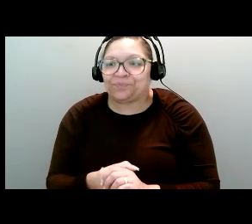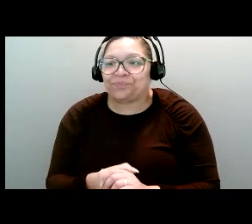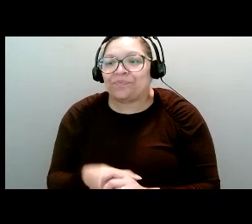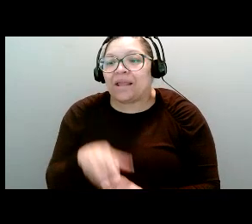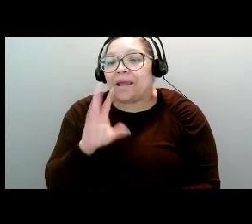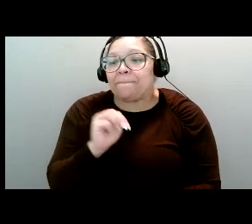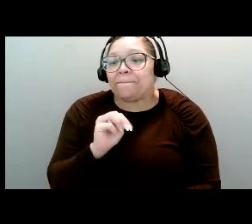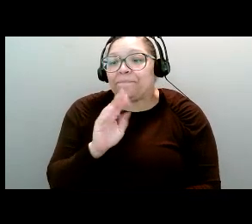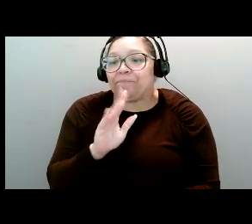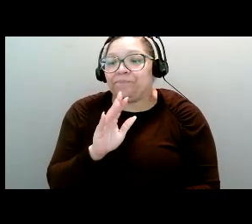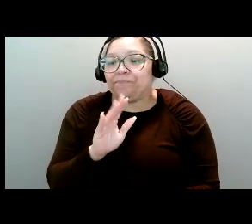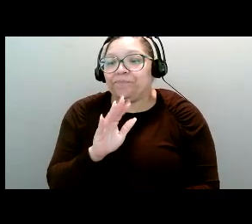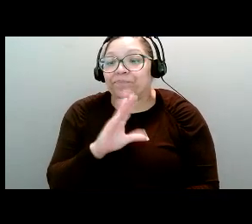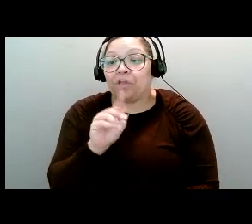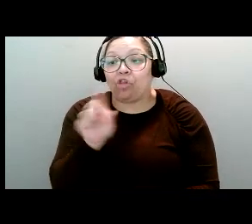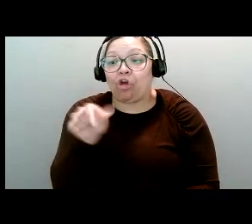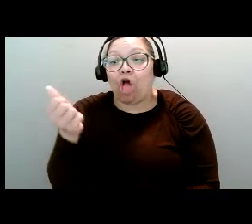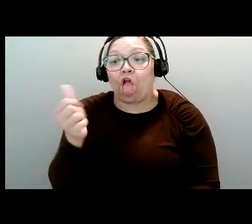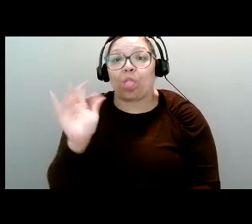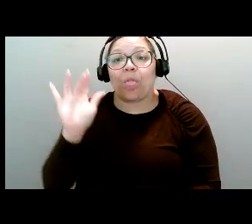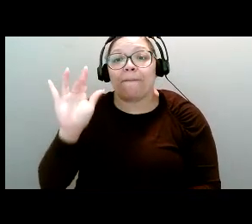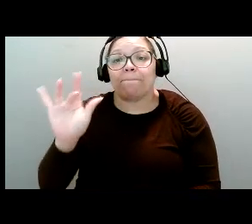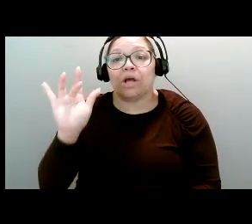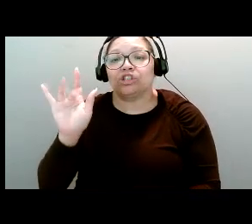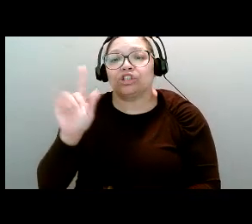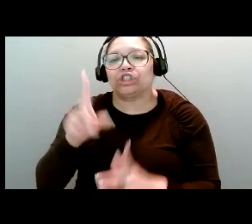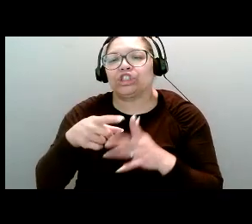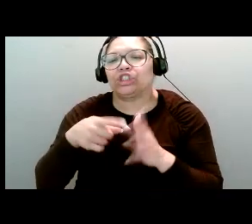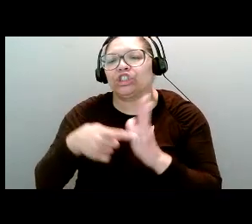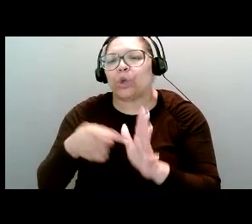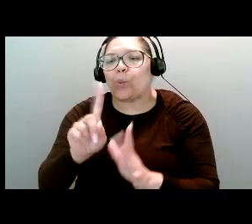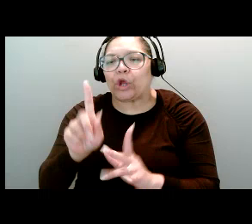And the other button up there shows where you can mute and unmute your microphone.